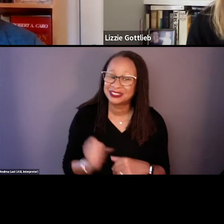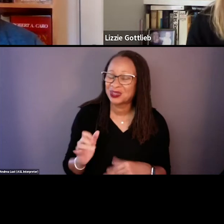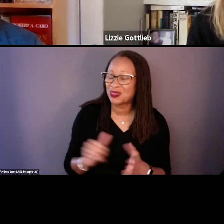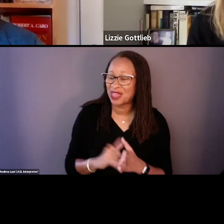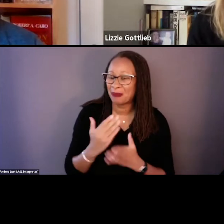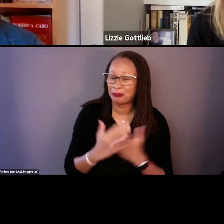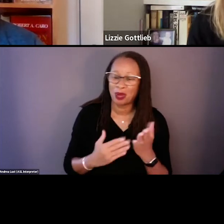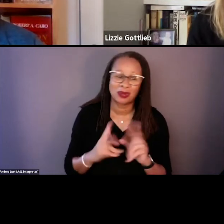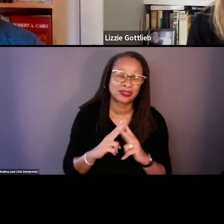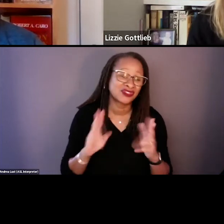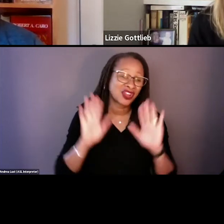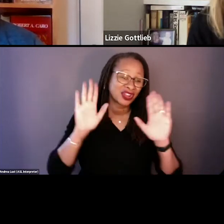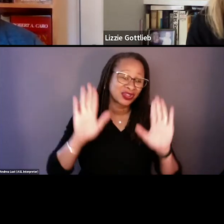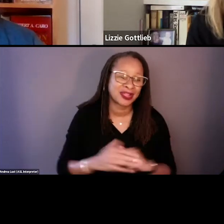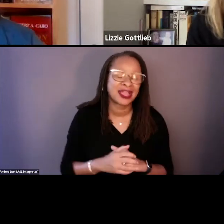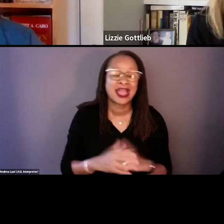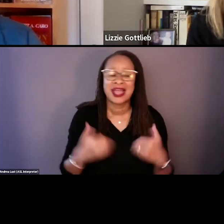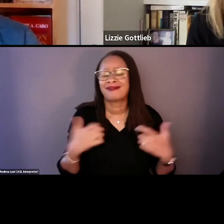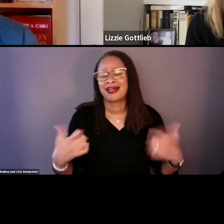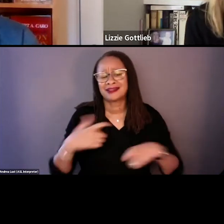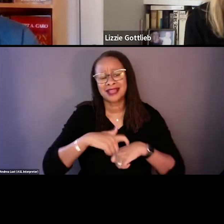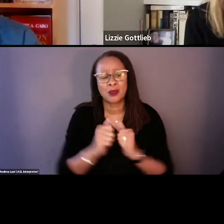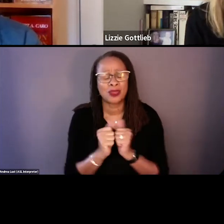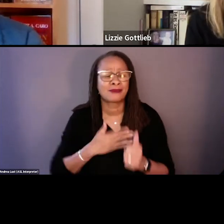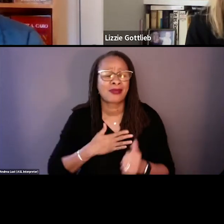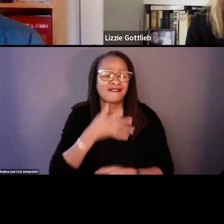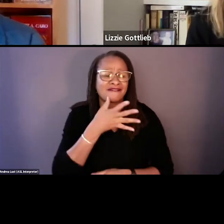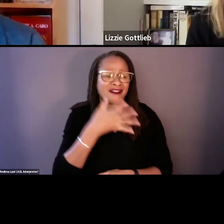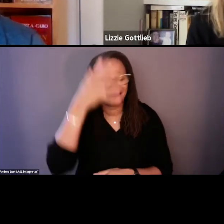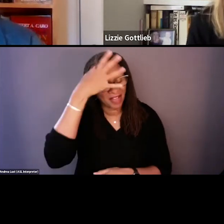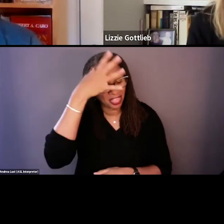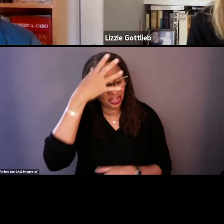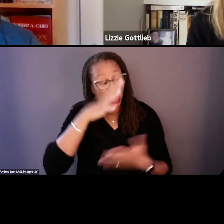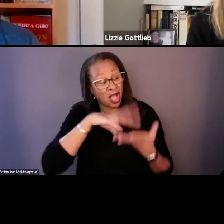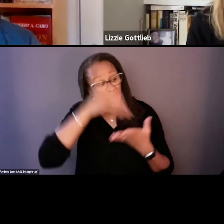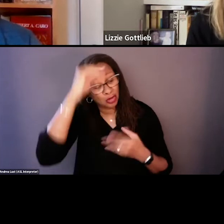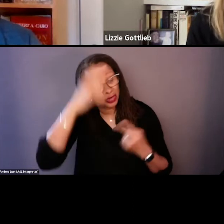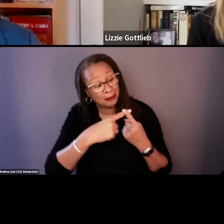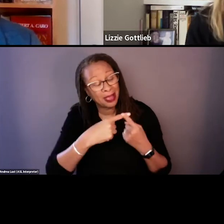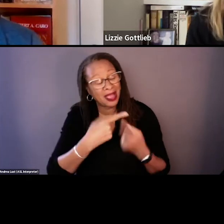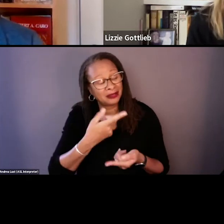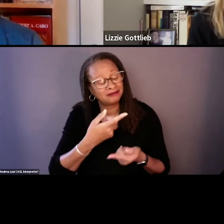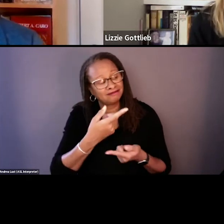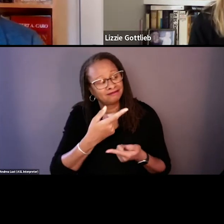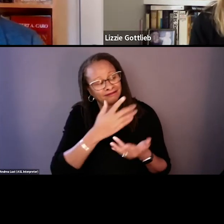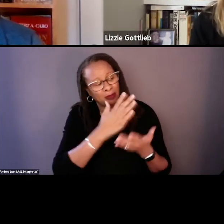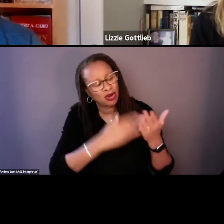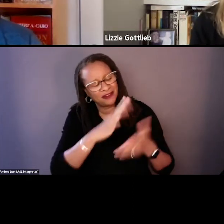So it was- that part was pretty great, and I got to spend a lot of time with my father and learning about an aspect of his life